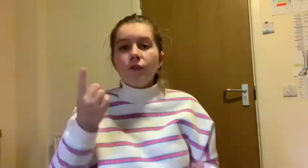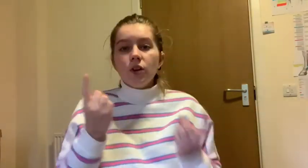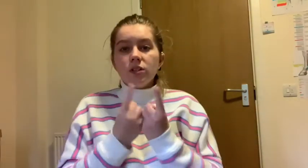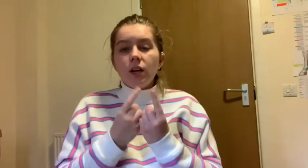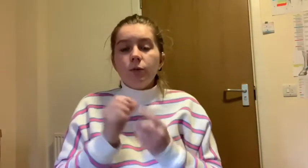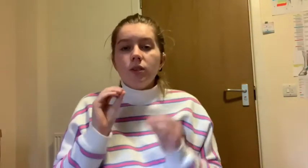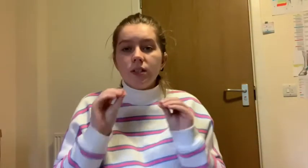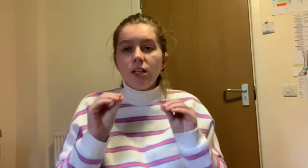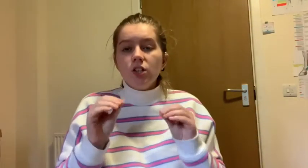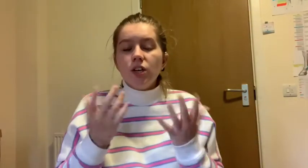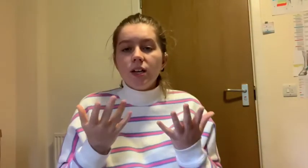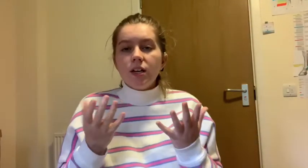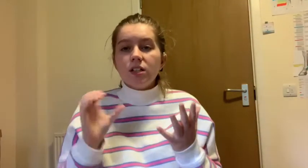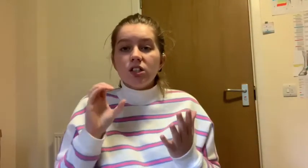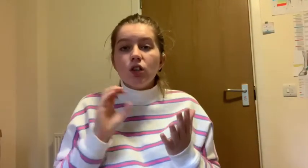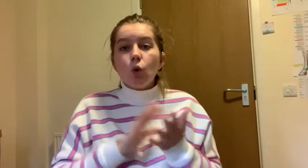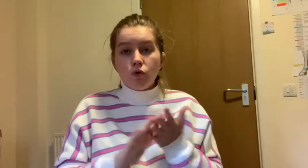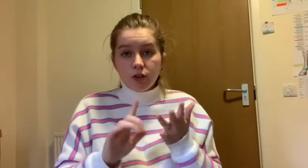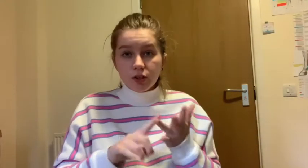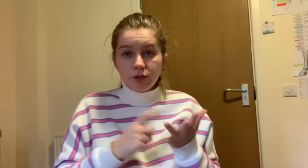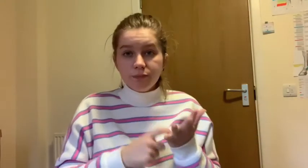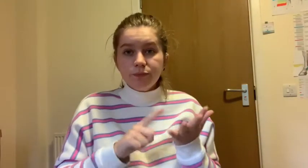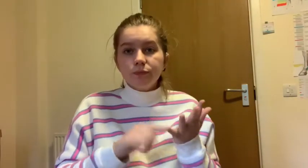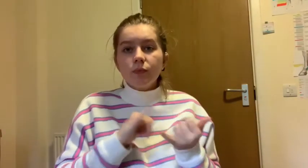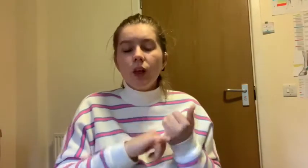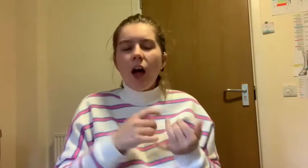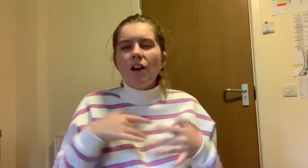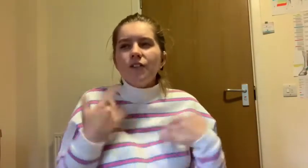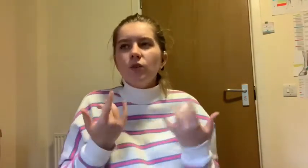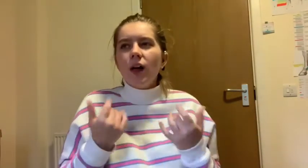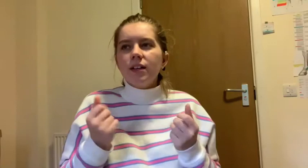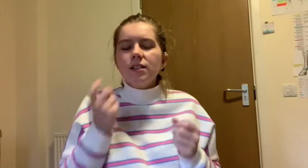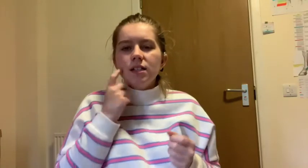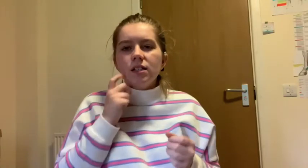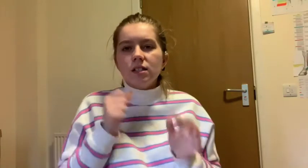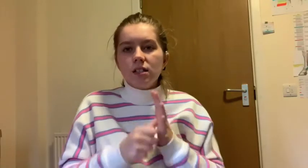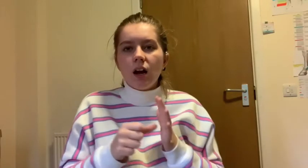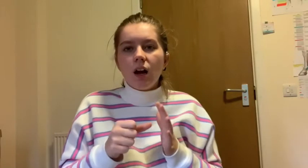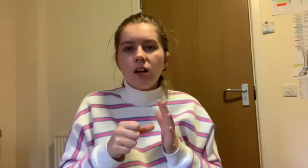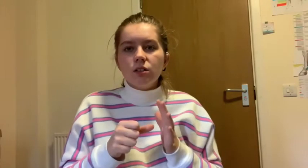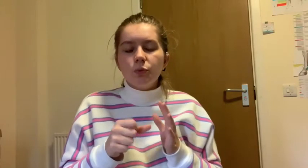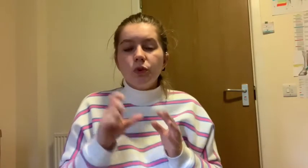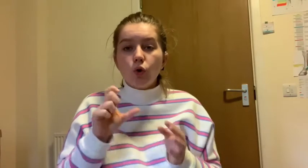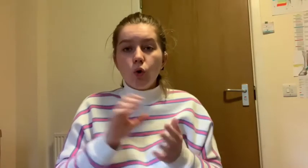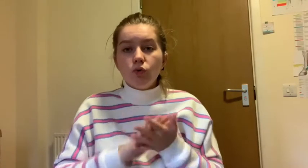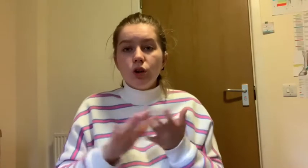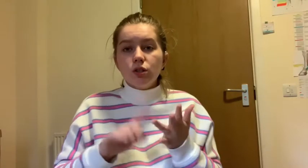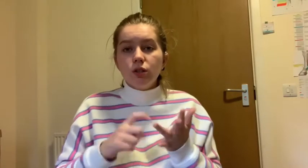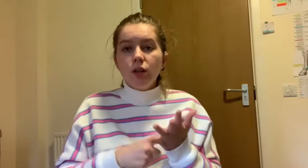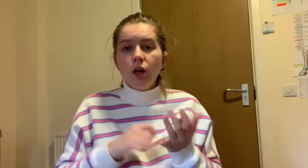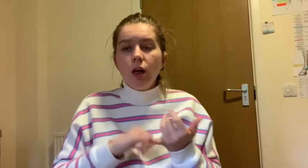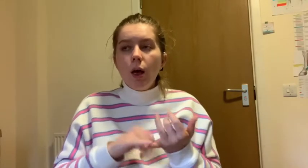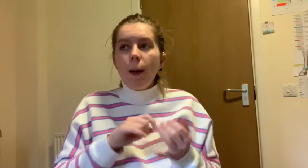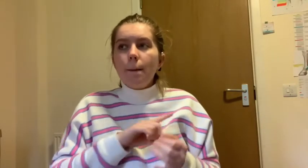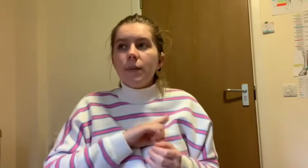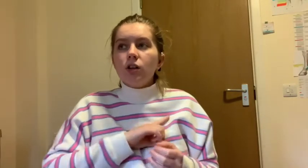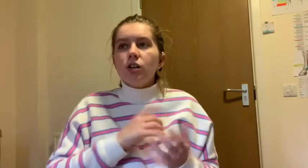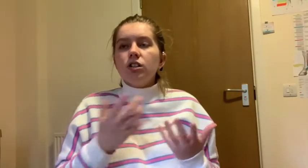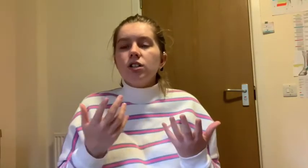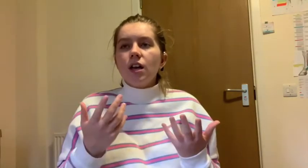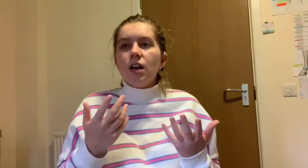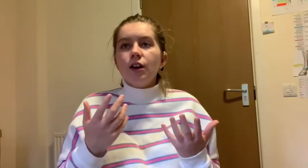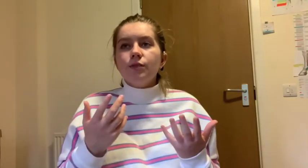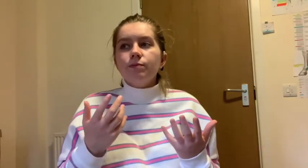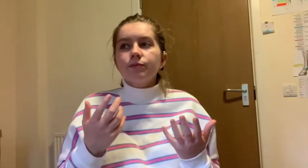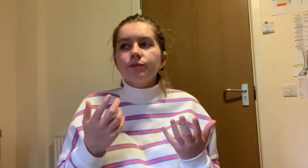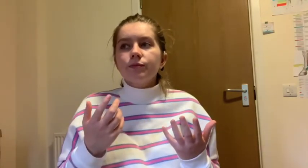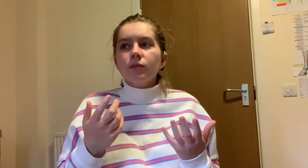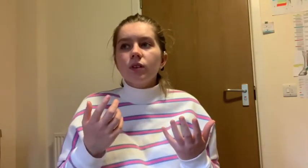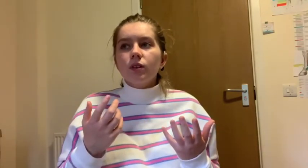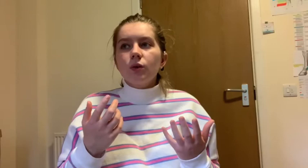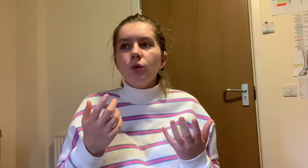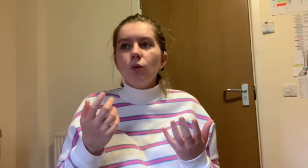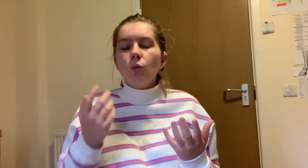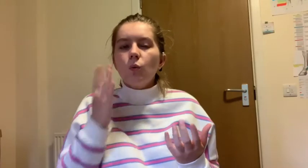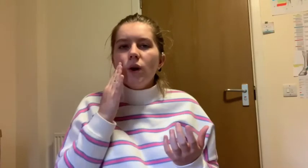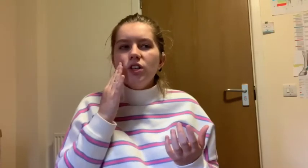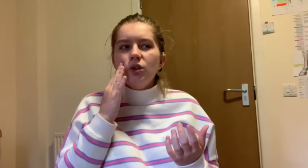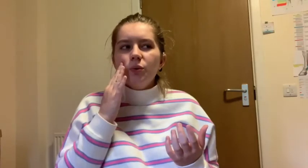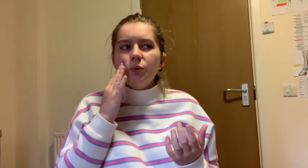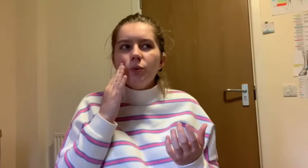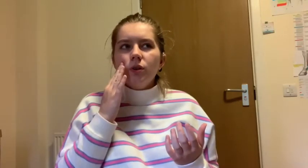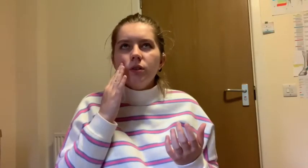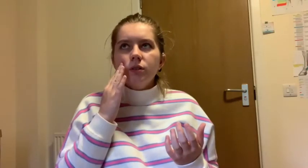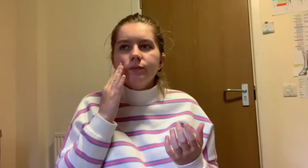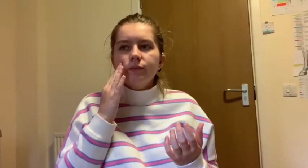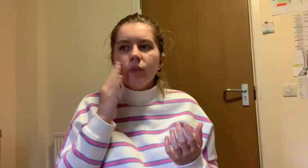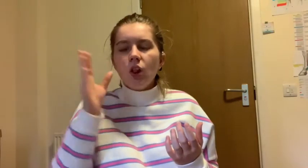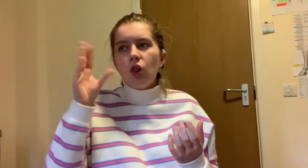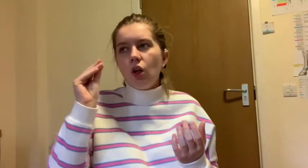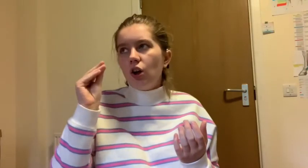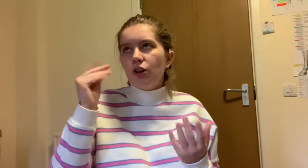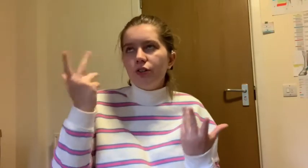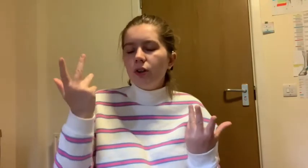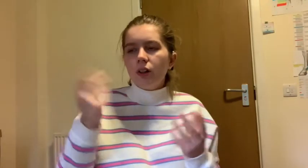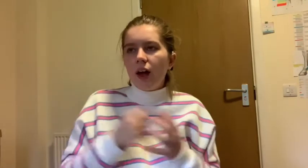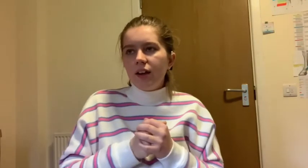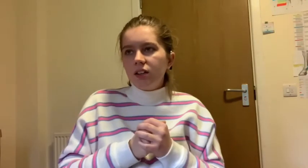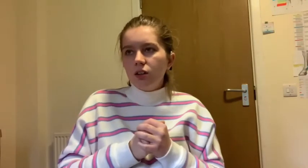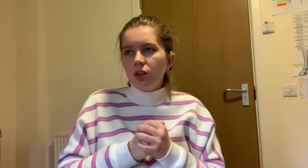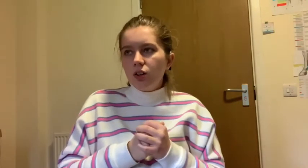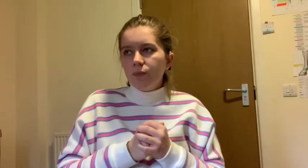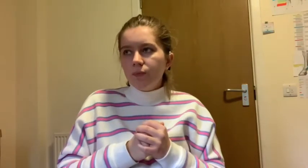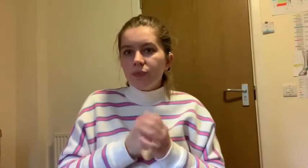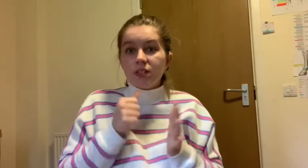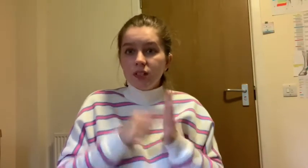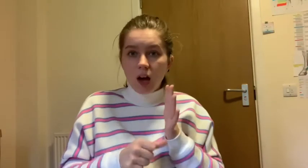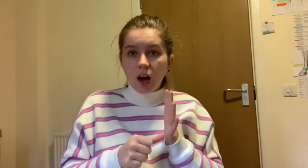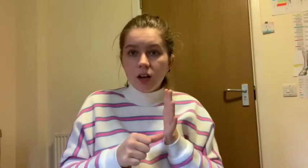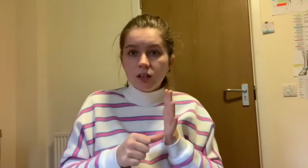The first thing I am going to teach is the chorus. I feel like it will be easier to start with the chorus... because when you learn like the start